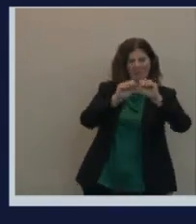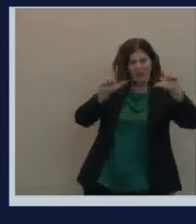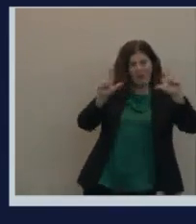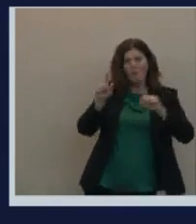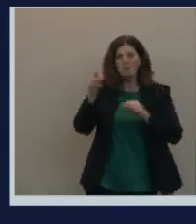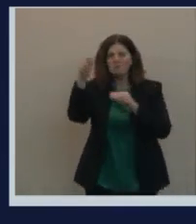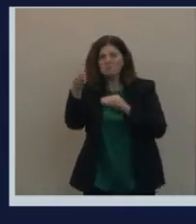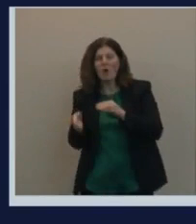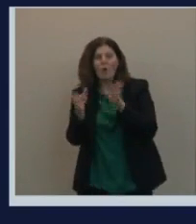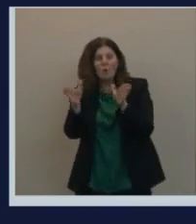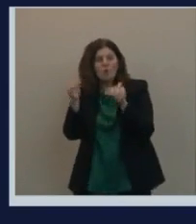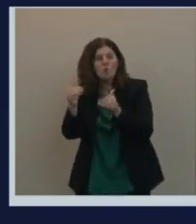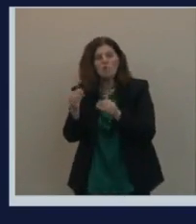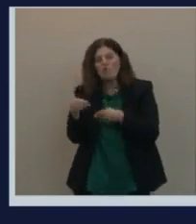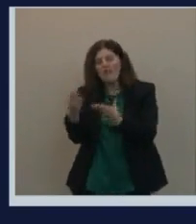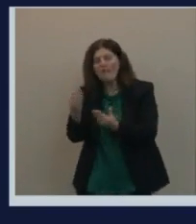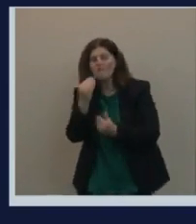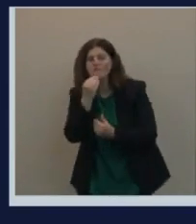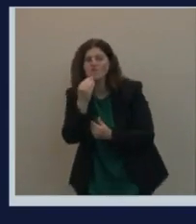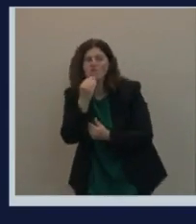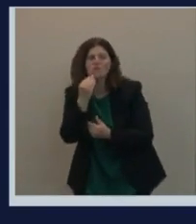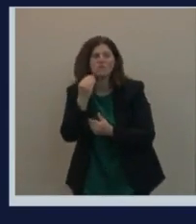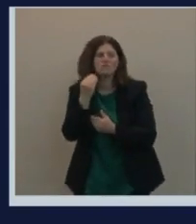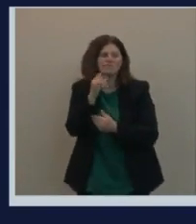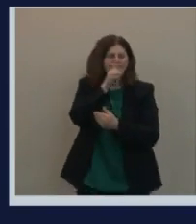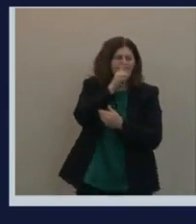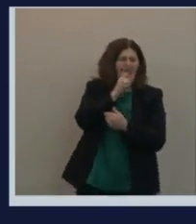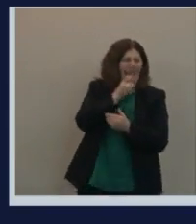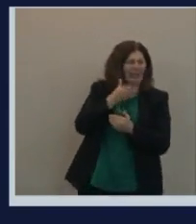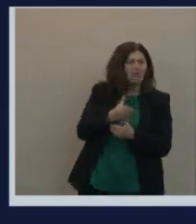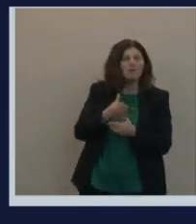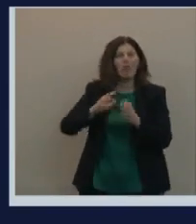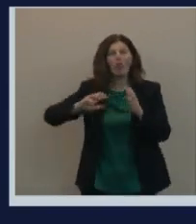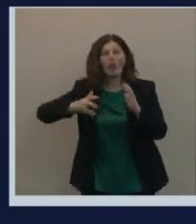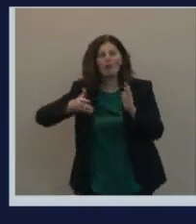TODAY, WITHOUT THE ADDITIONAL EIGHT, WE HAVE THE ABILITY TO PROVIDE ROOMS.